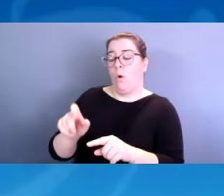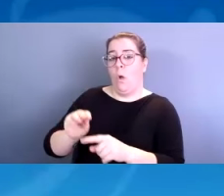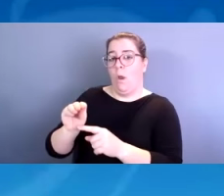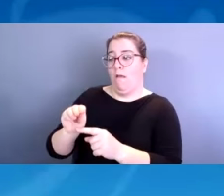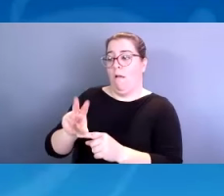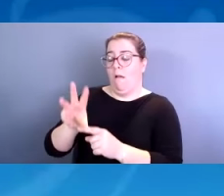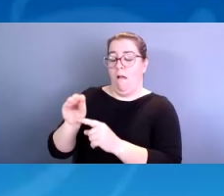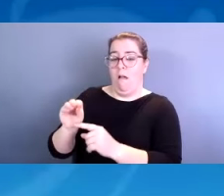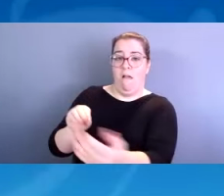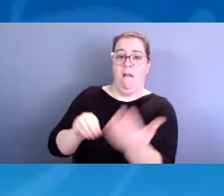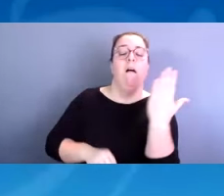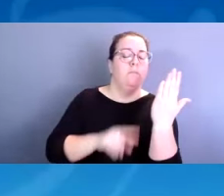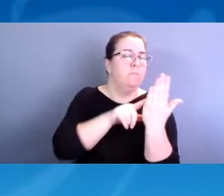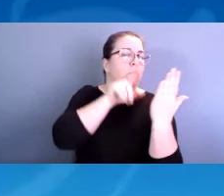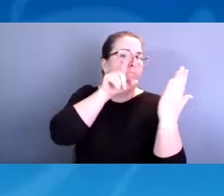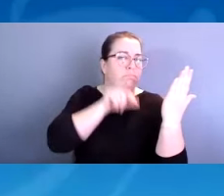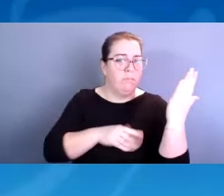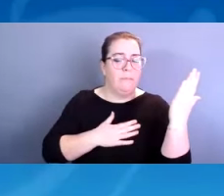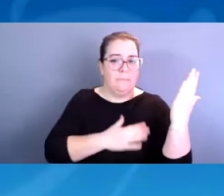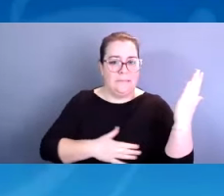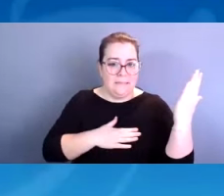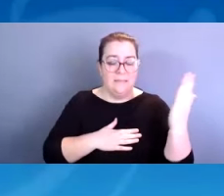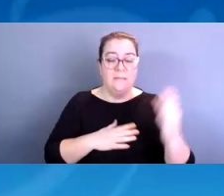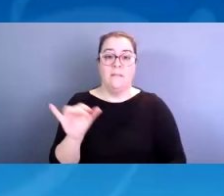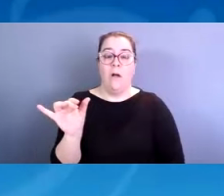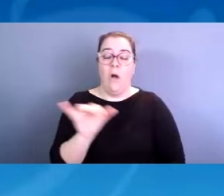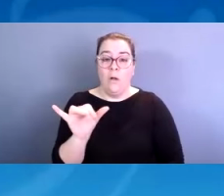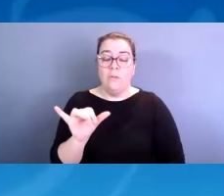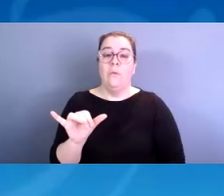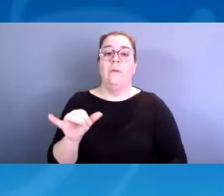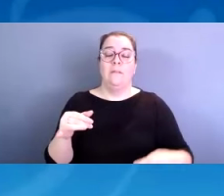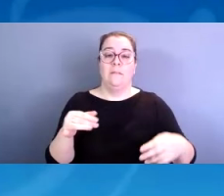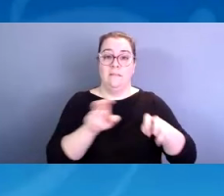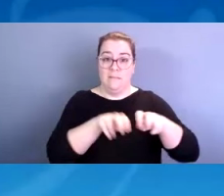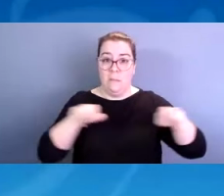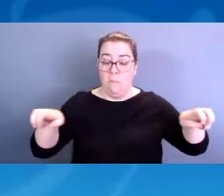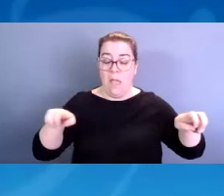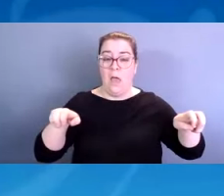The panel recording and the recap blog will also be emailed out to everyone who registered for this event,